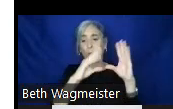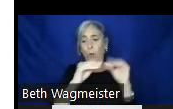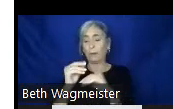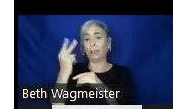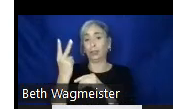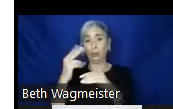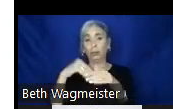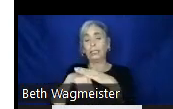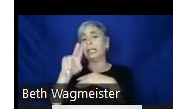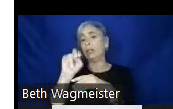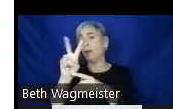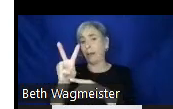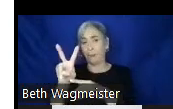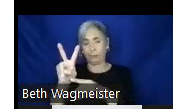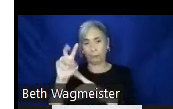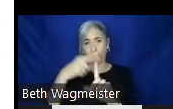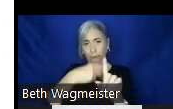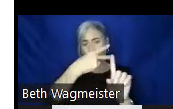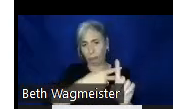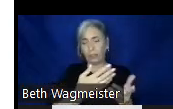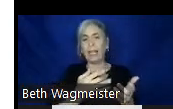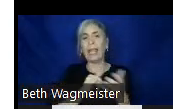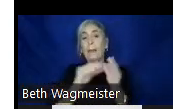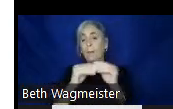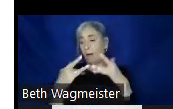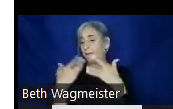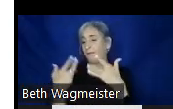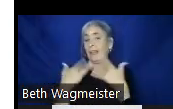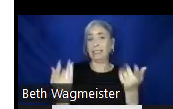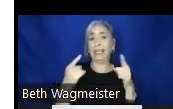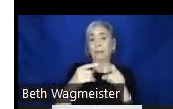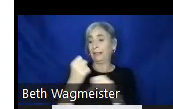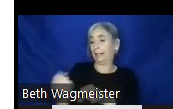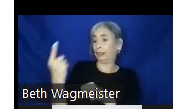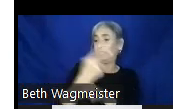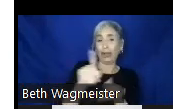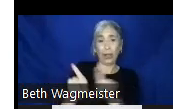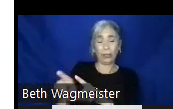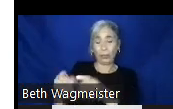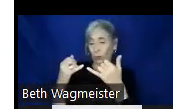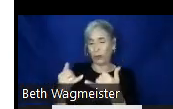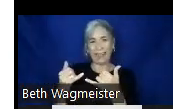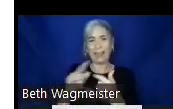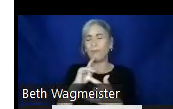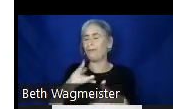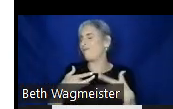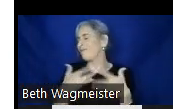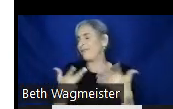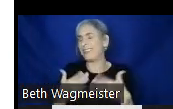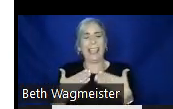November and more coming next year. I'm happy to welcome a dear friend